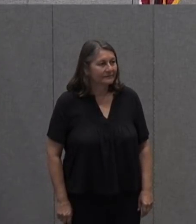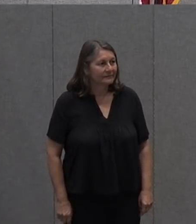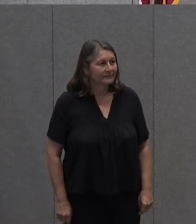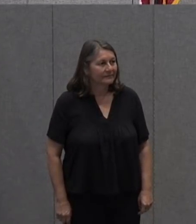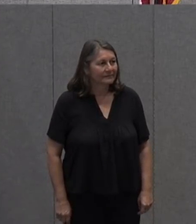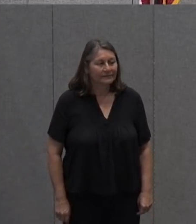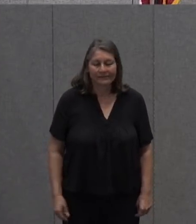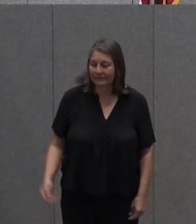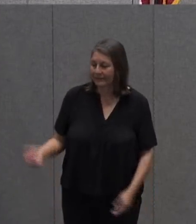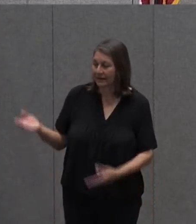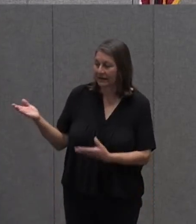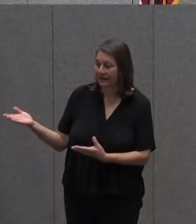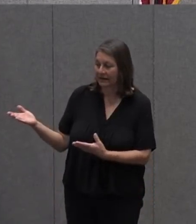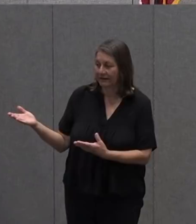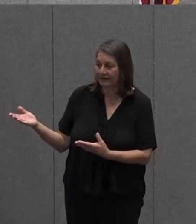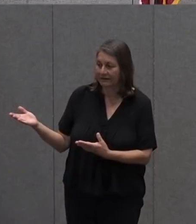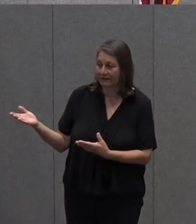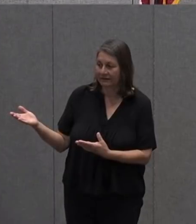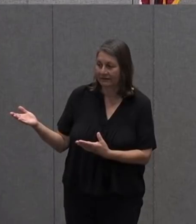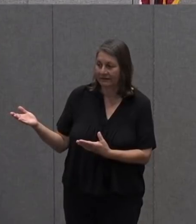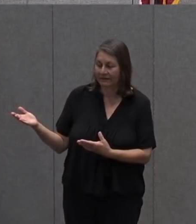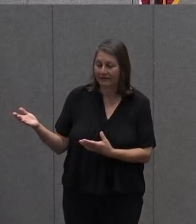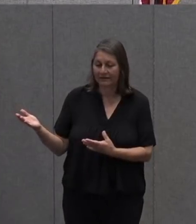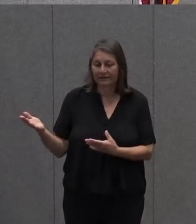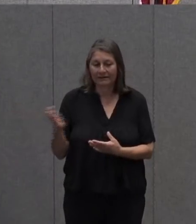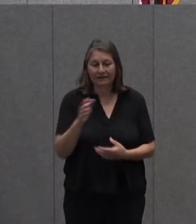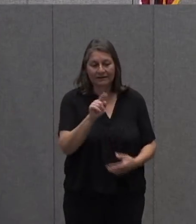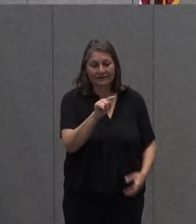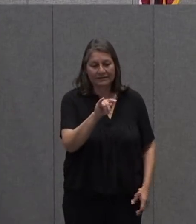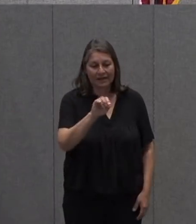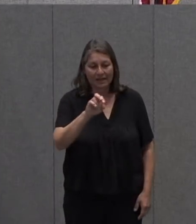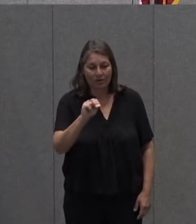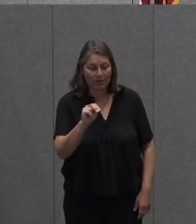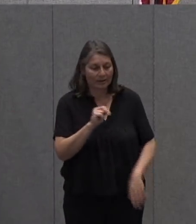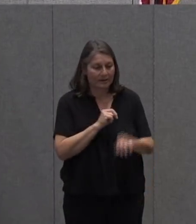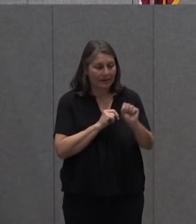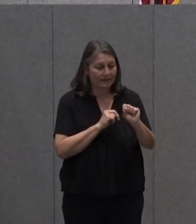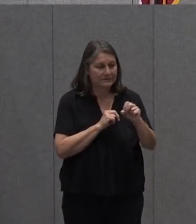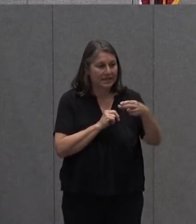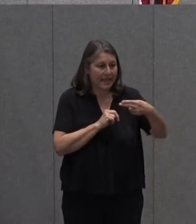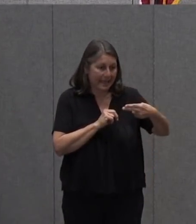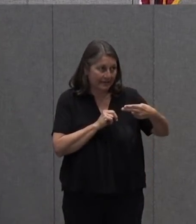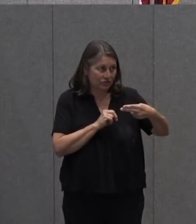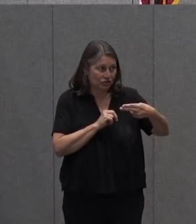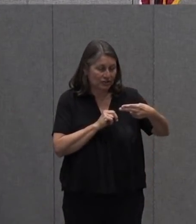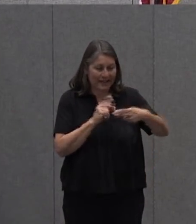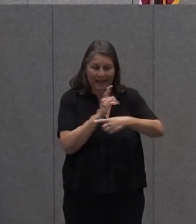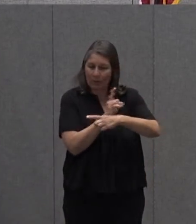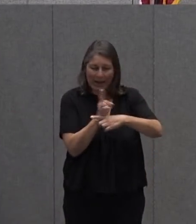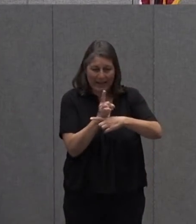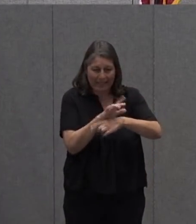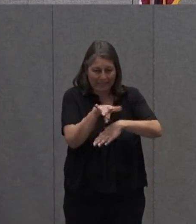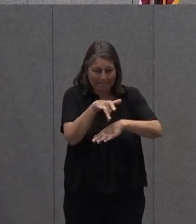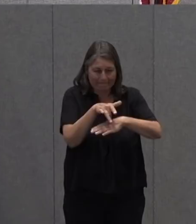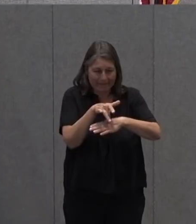But it landed right between TION and SH. And Ms. Lori, what I say, if it lands directly between two